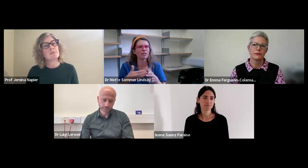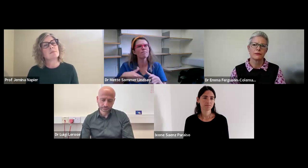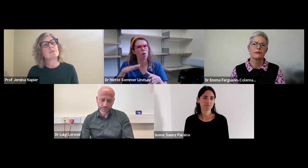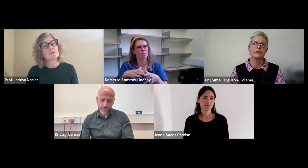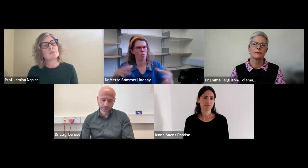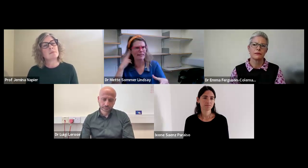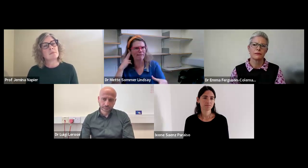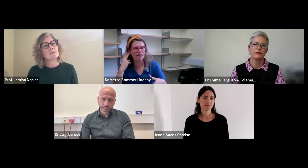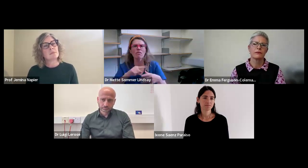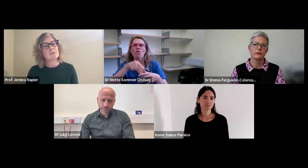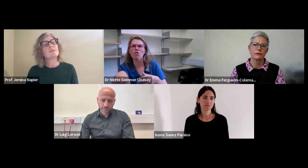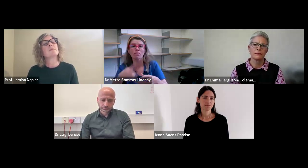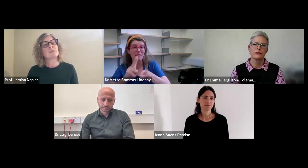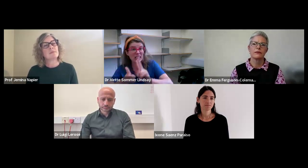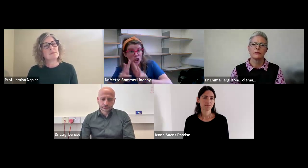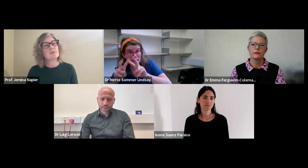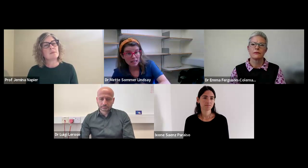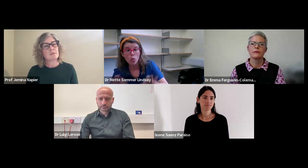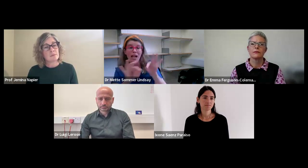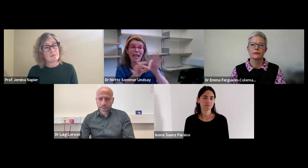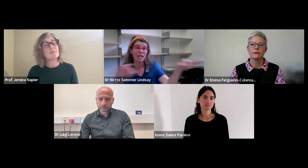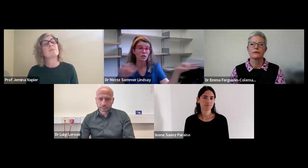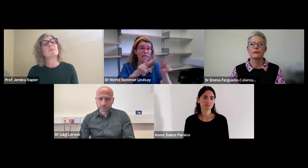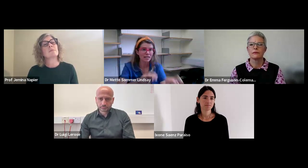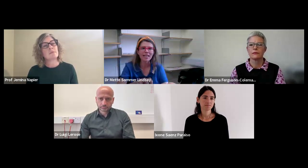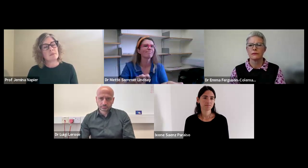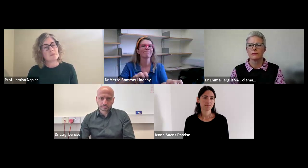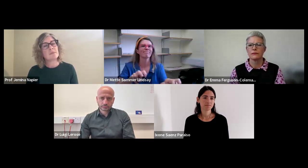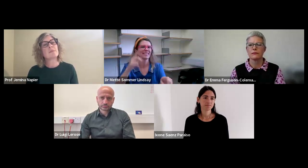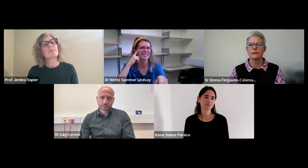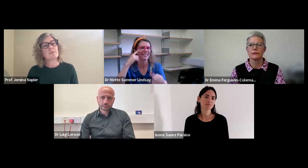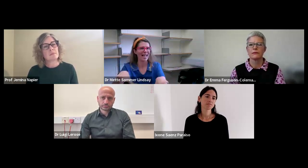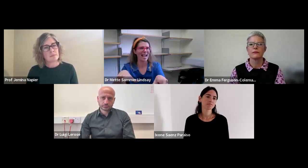not seeing very much progress. Obviously deaf studies you would expect there to be progress,